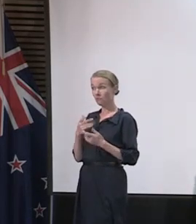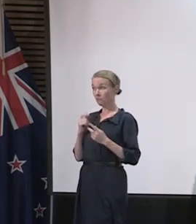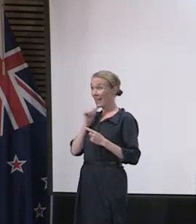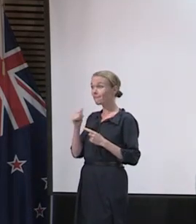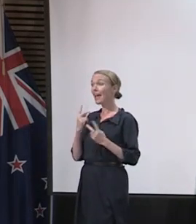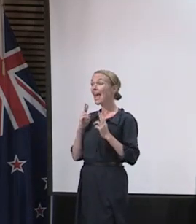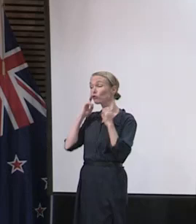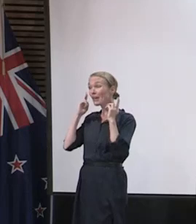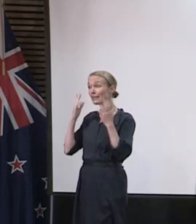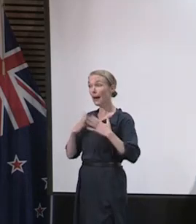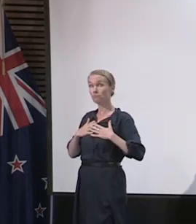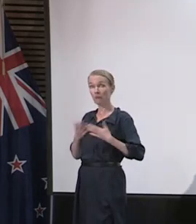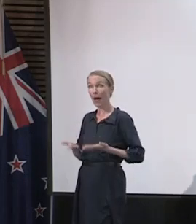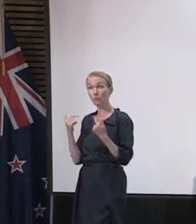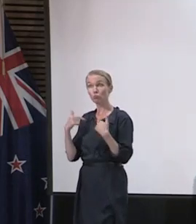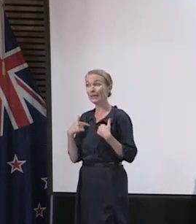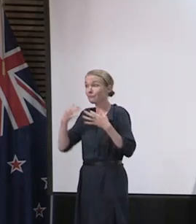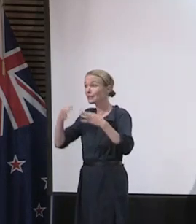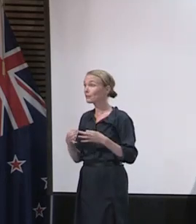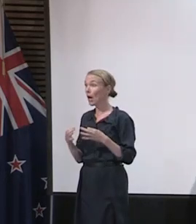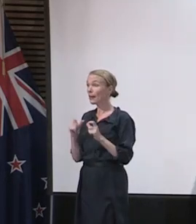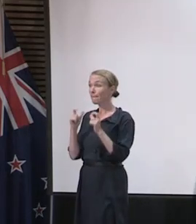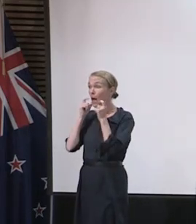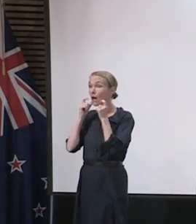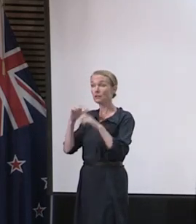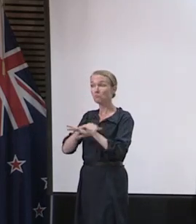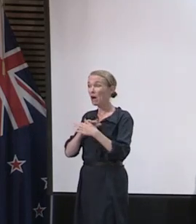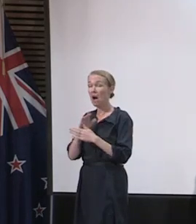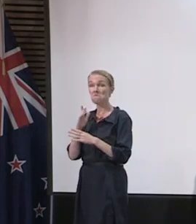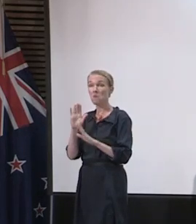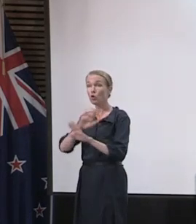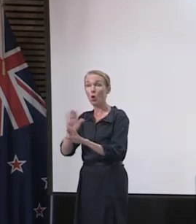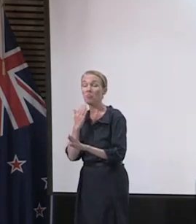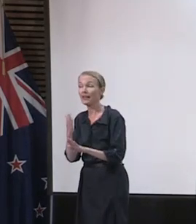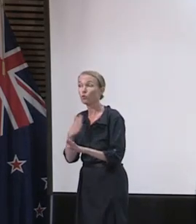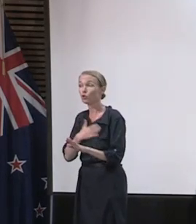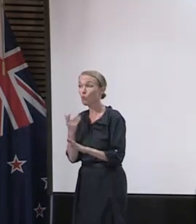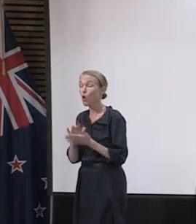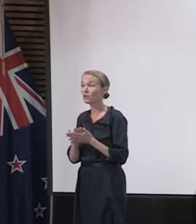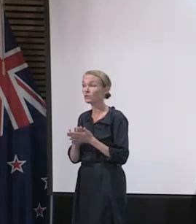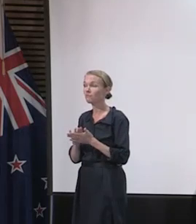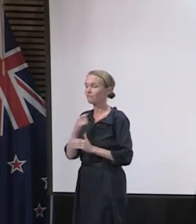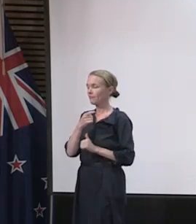Could they open if they don't wear it? They